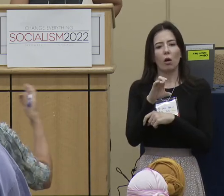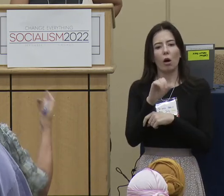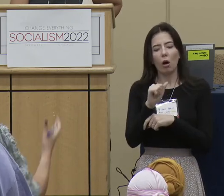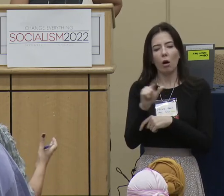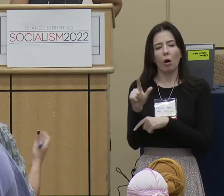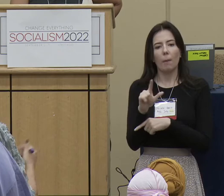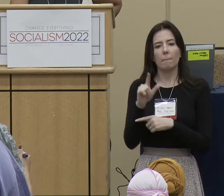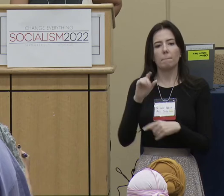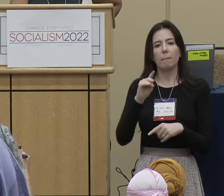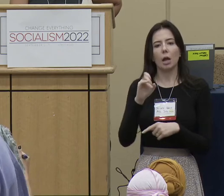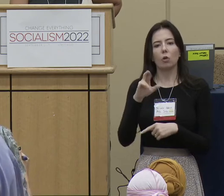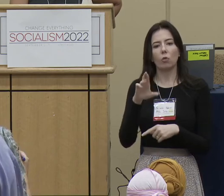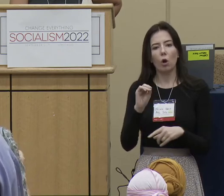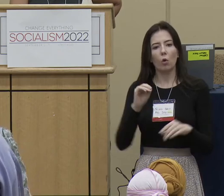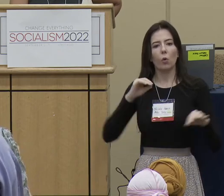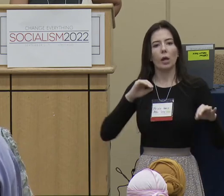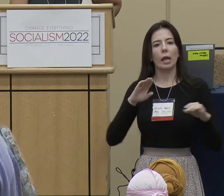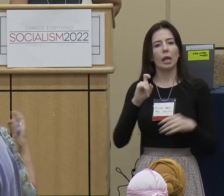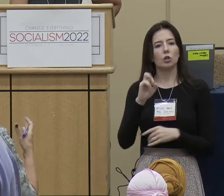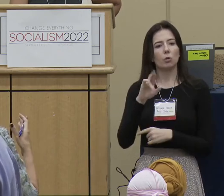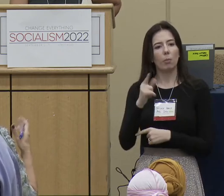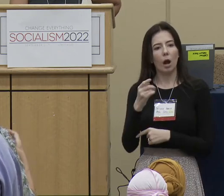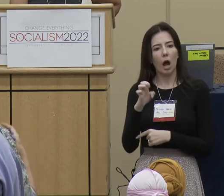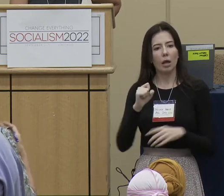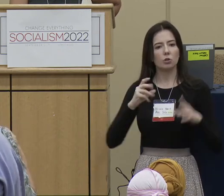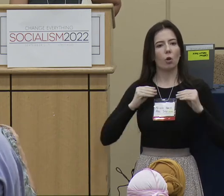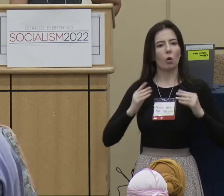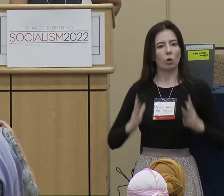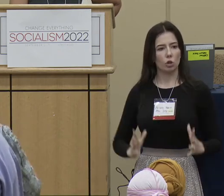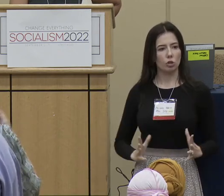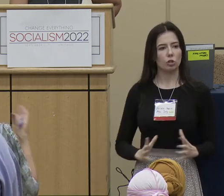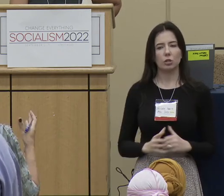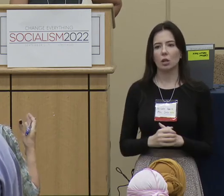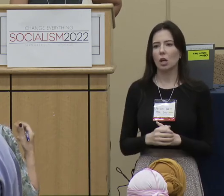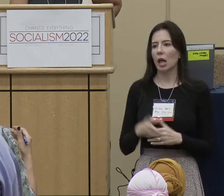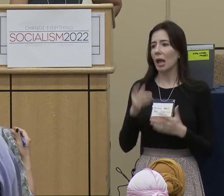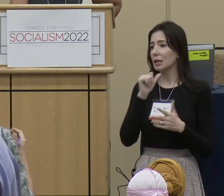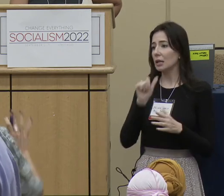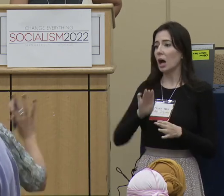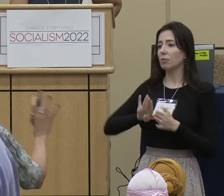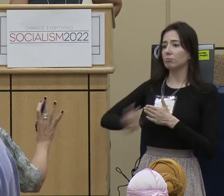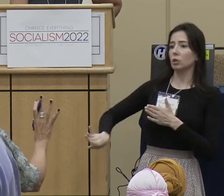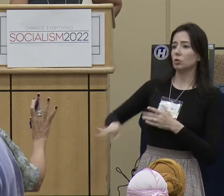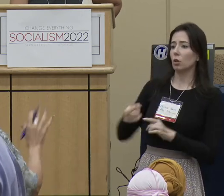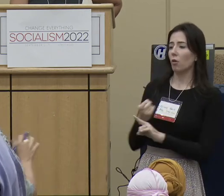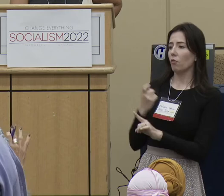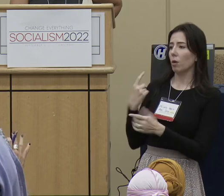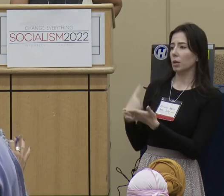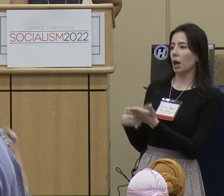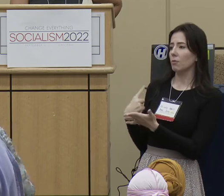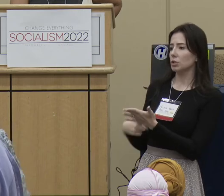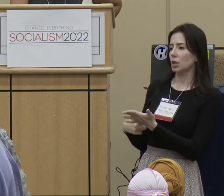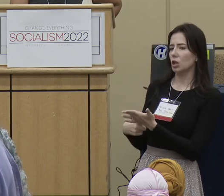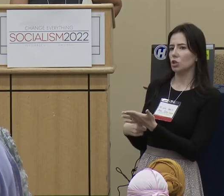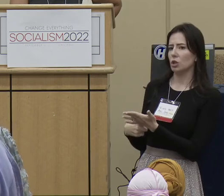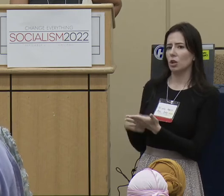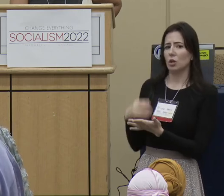mobilize radical micro enterprise owners and not leave them out of the conversation because the capitalism